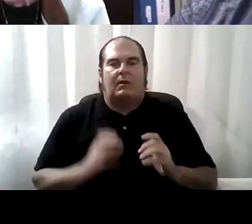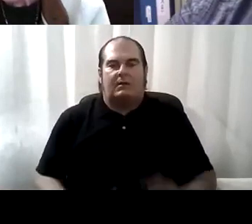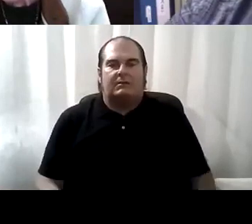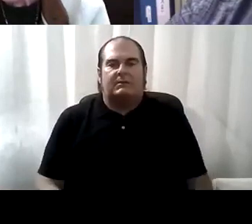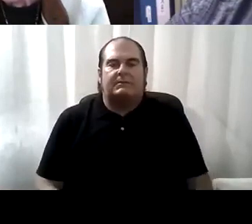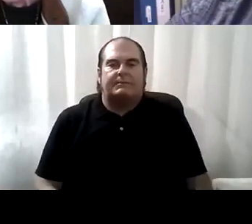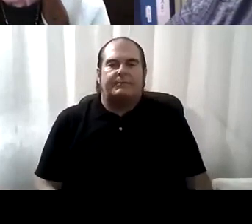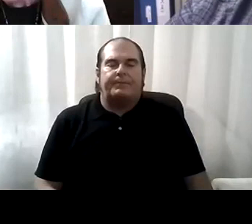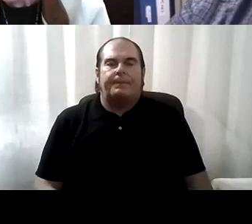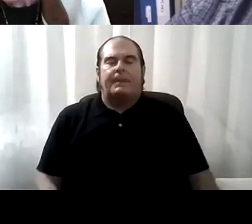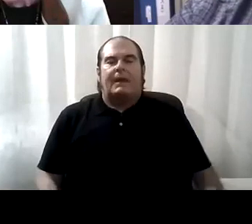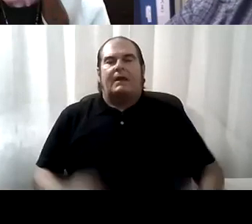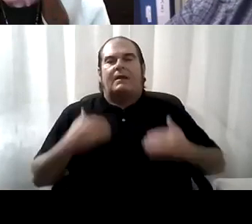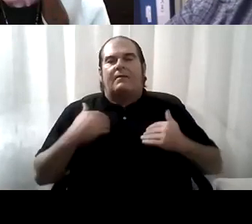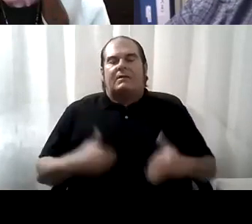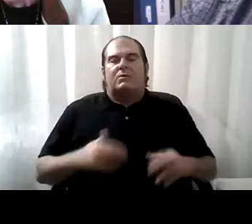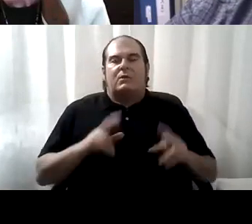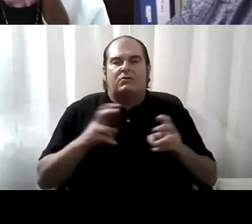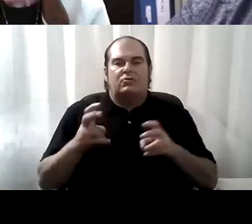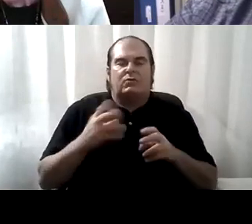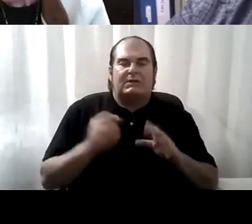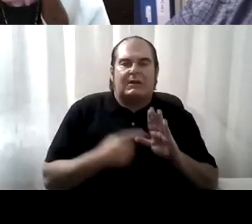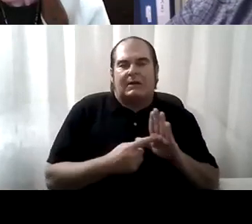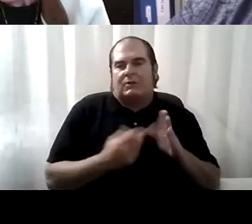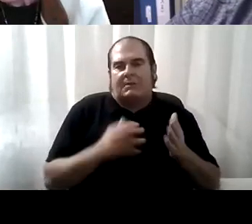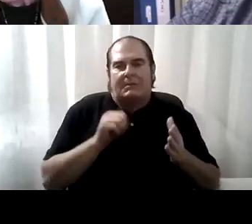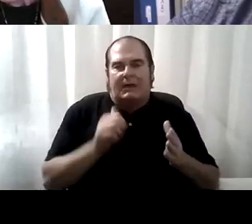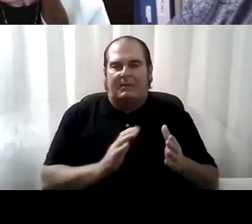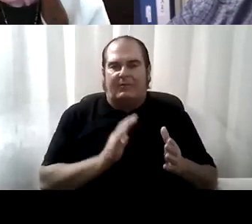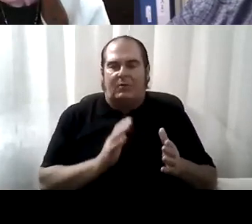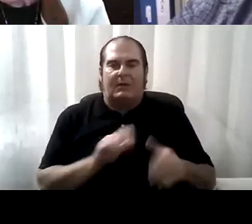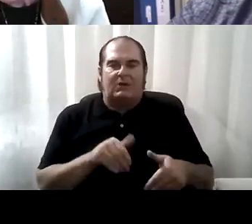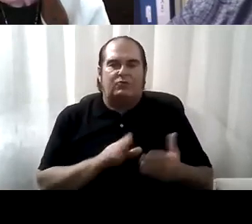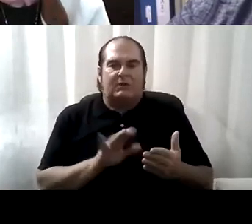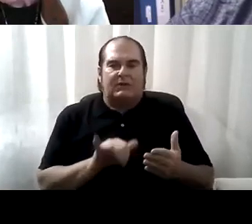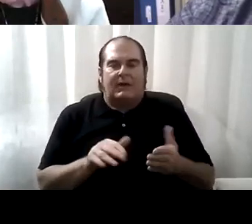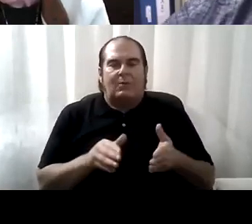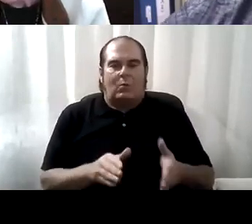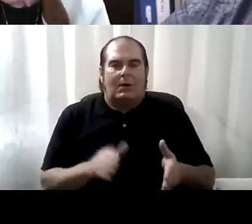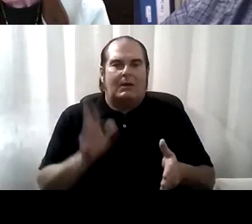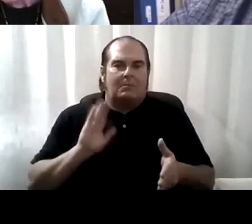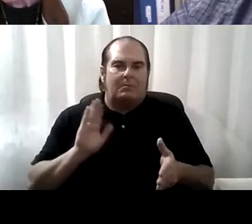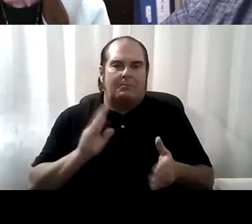Some physical issues and indicators may not have been formally addressed in that way prior to us being certified.